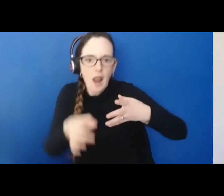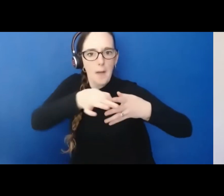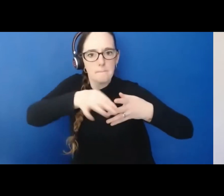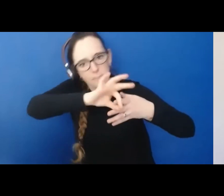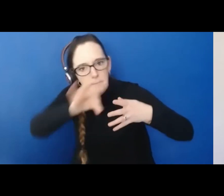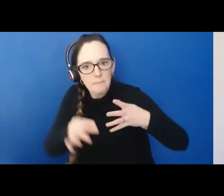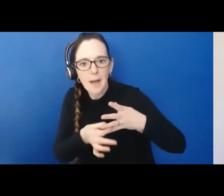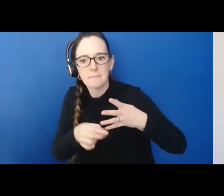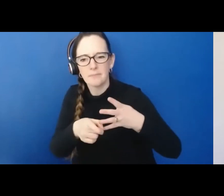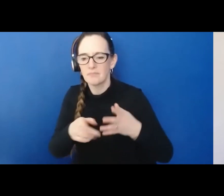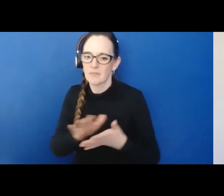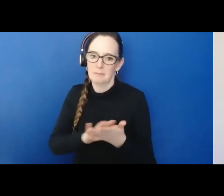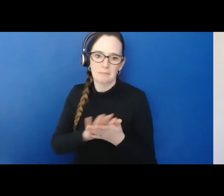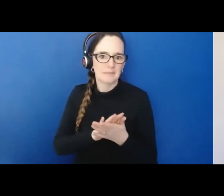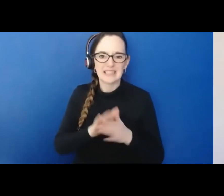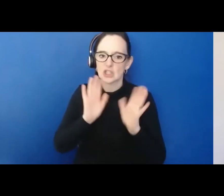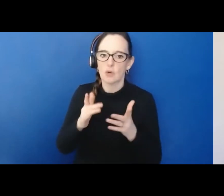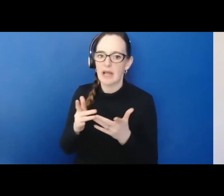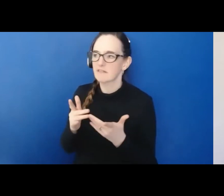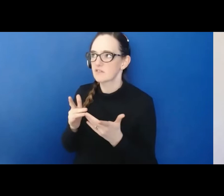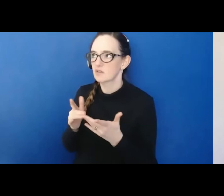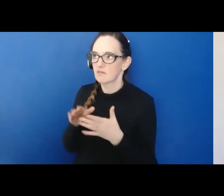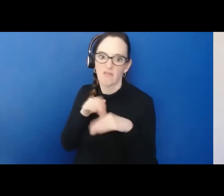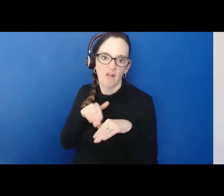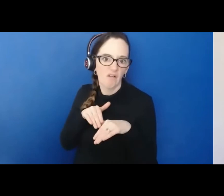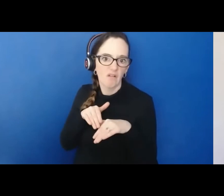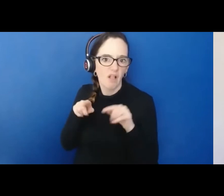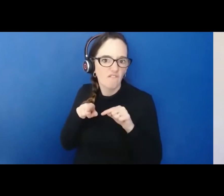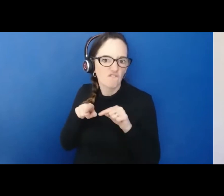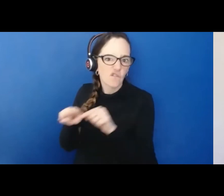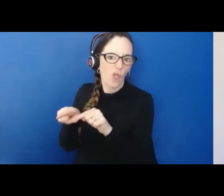without the tyranny of the majority and also allows people to get to know each